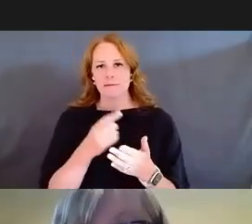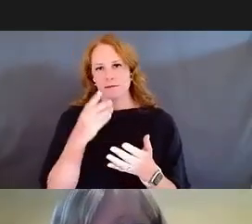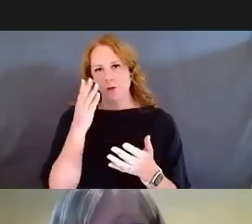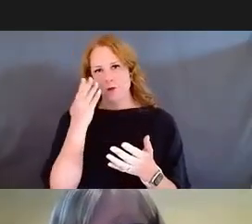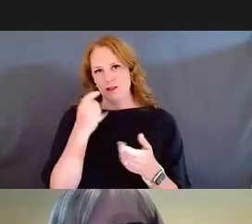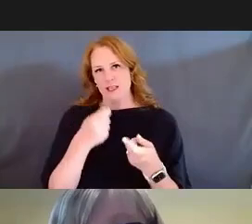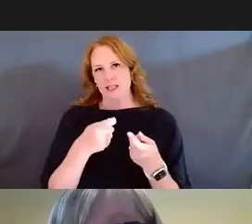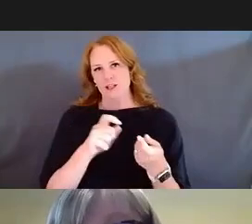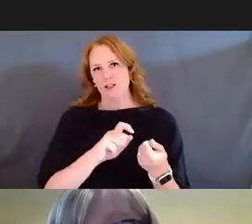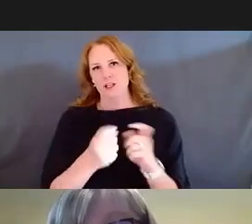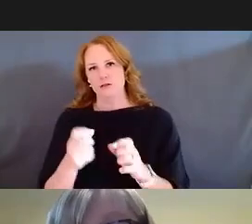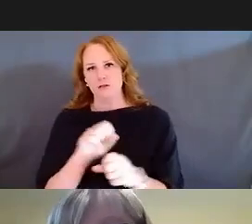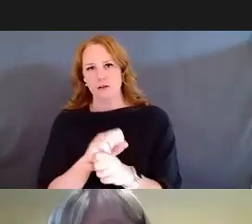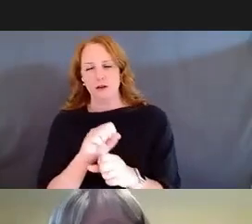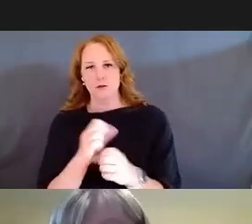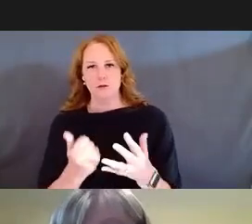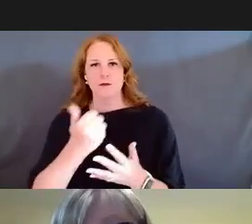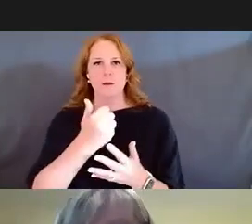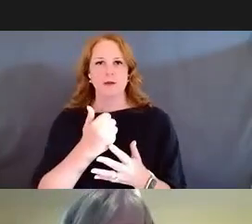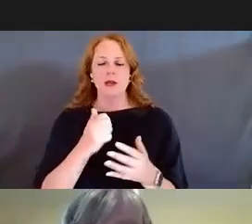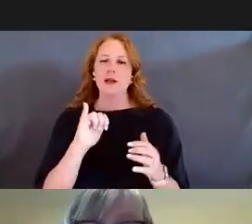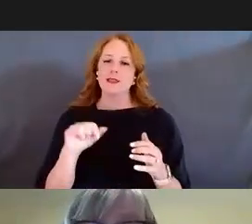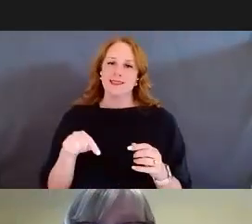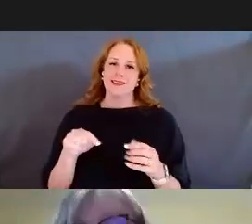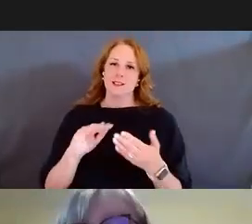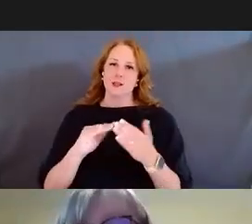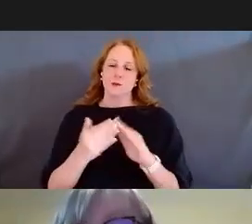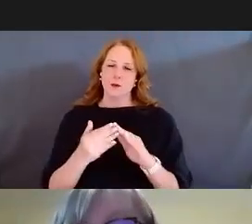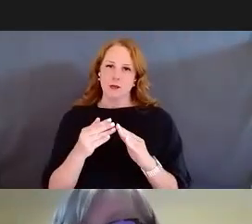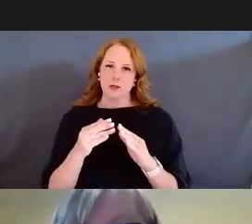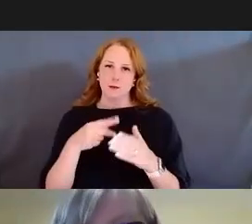community-based program. So for us at Microsoft, we are in the community. And what that means